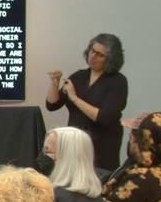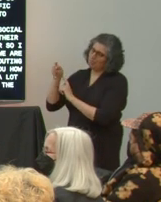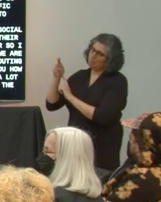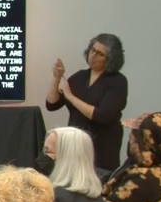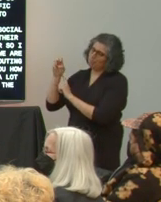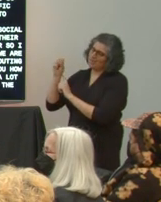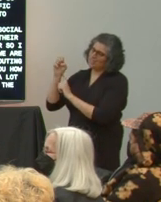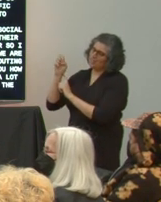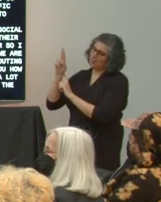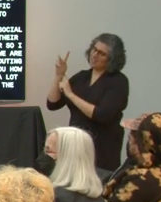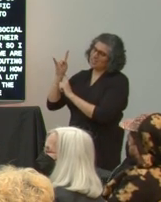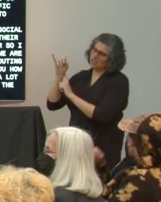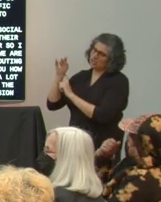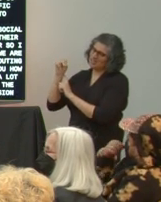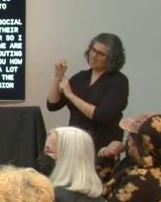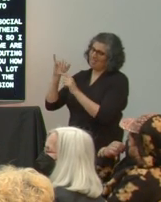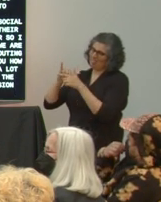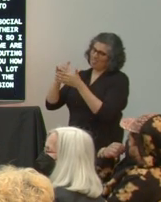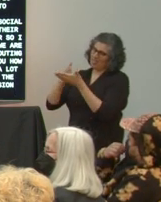about that point of tension that taisha was speaking about, about